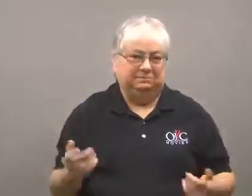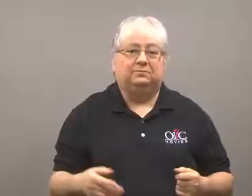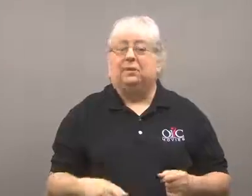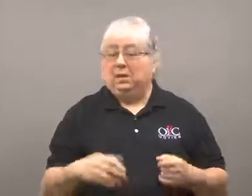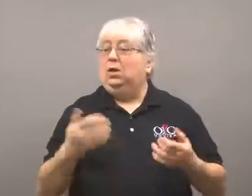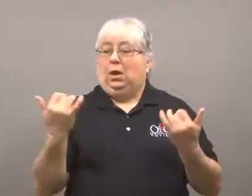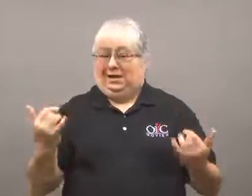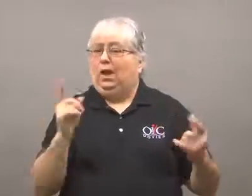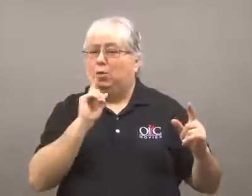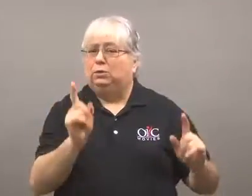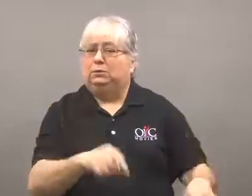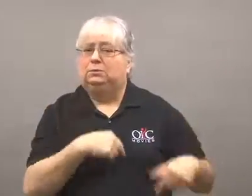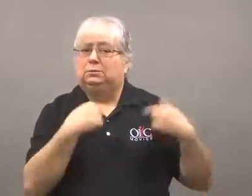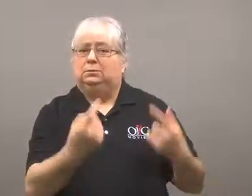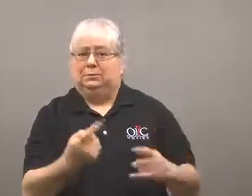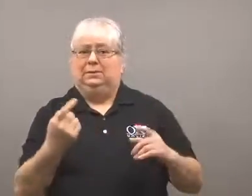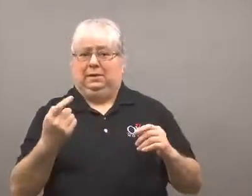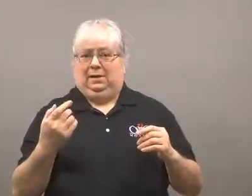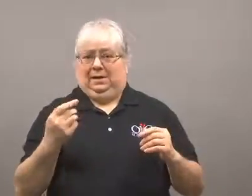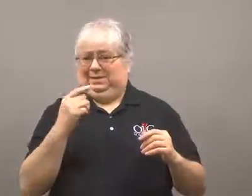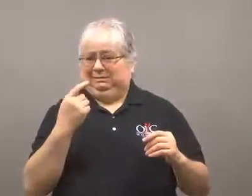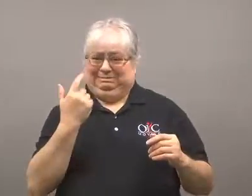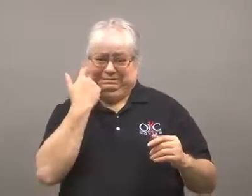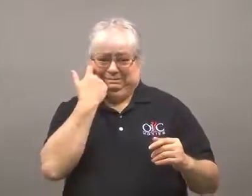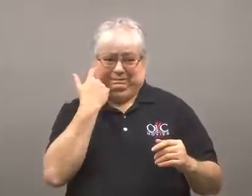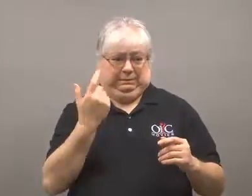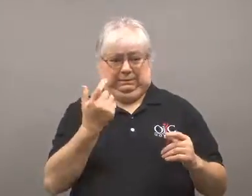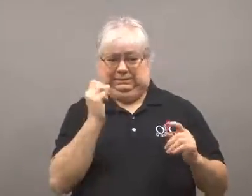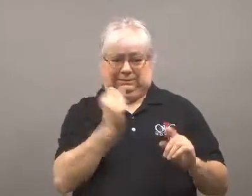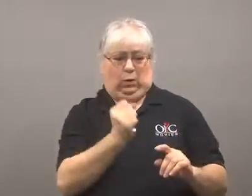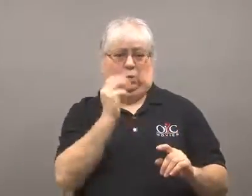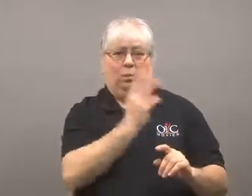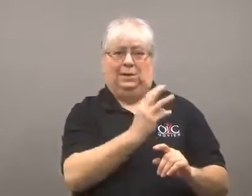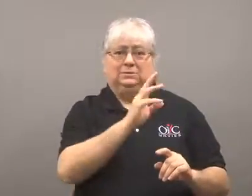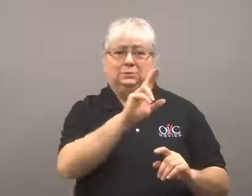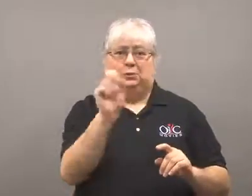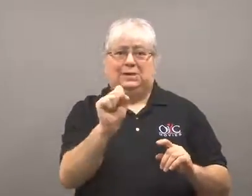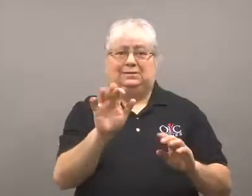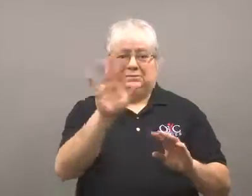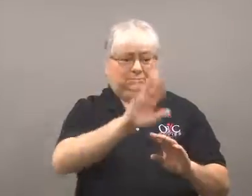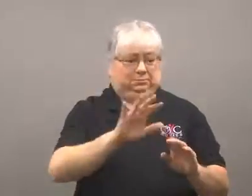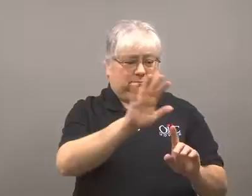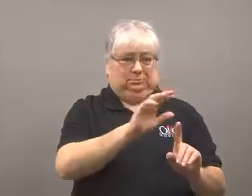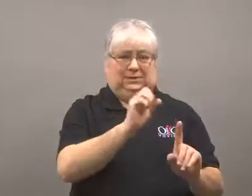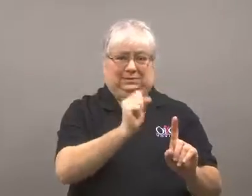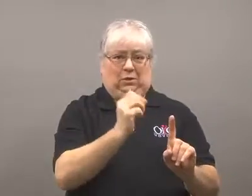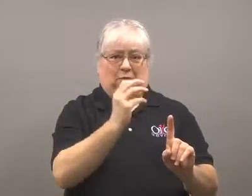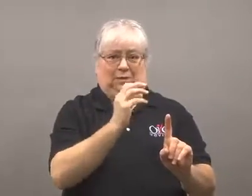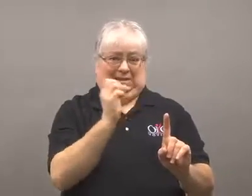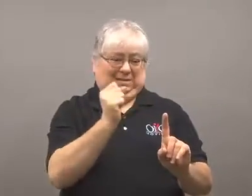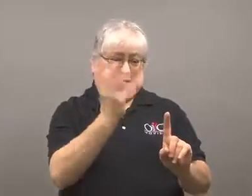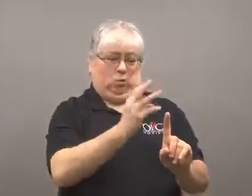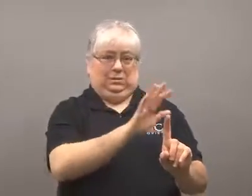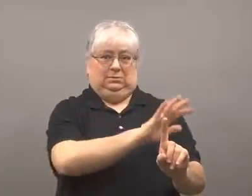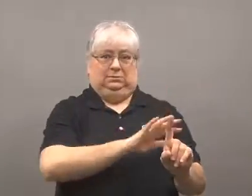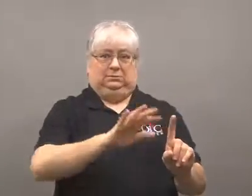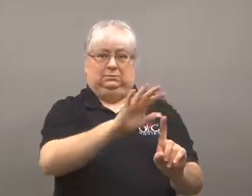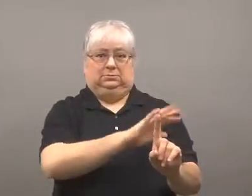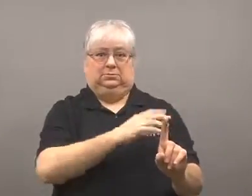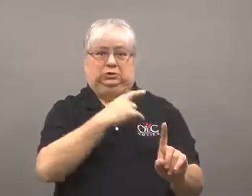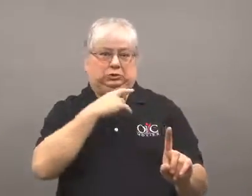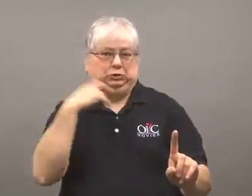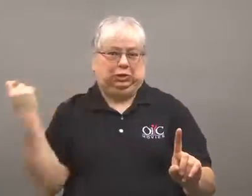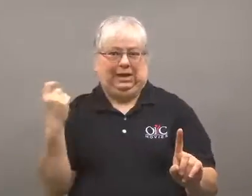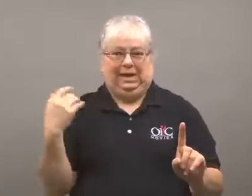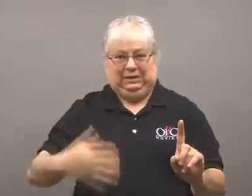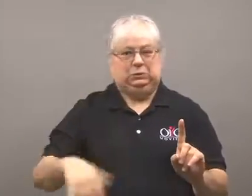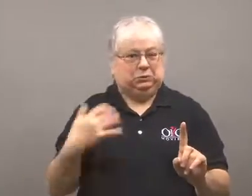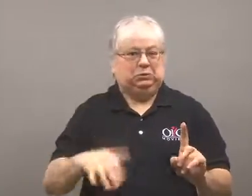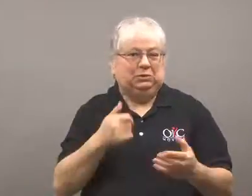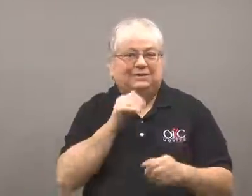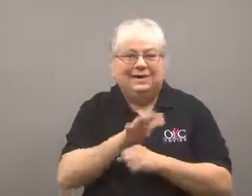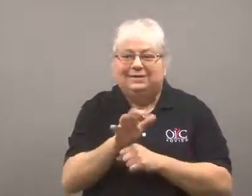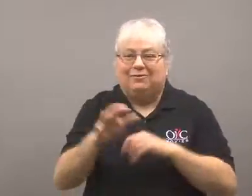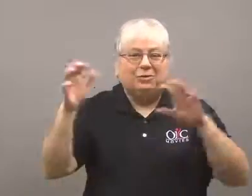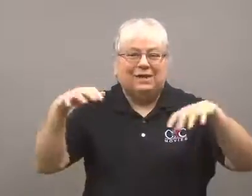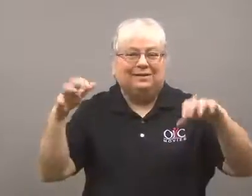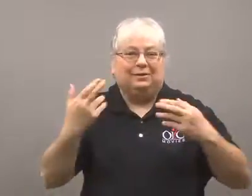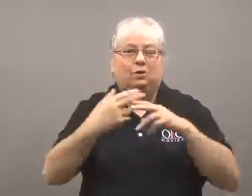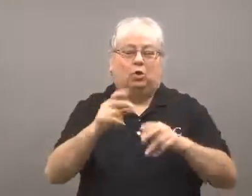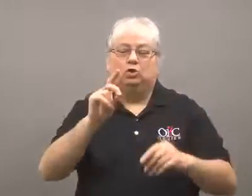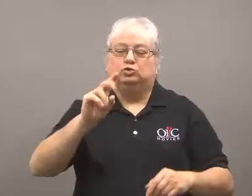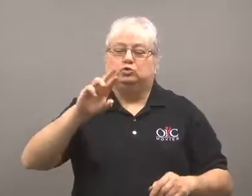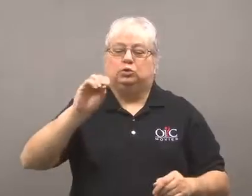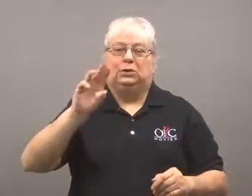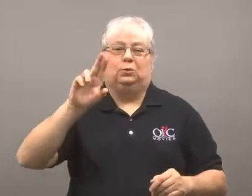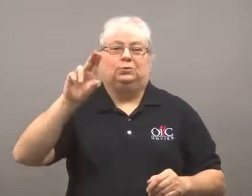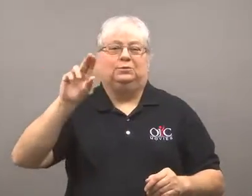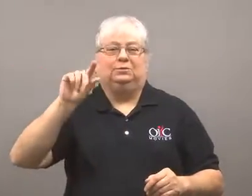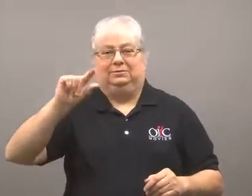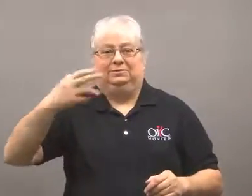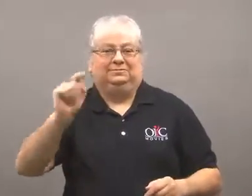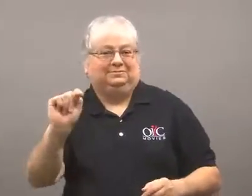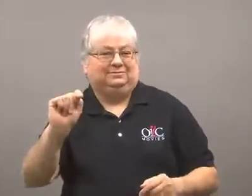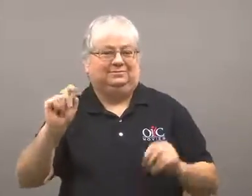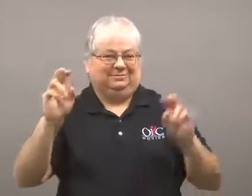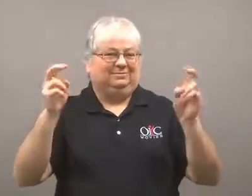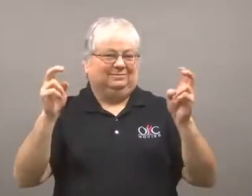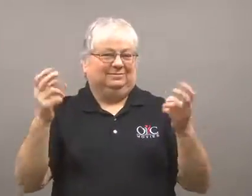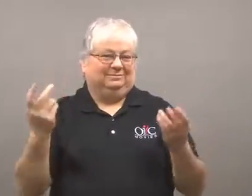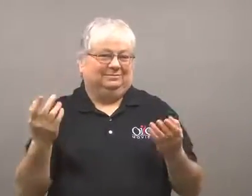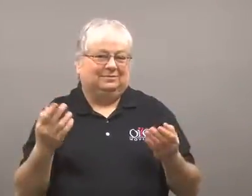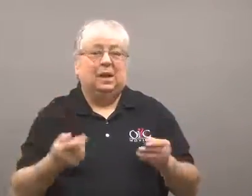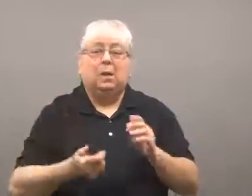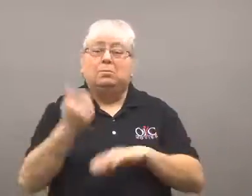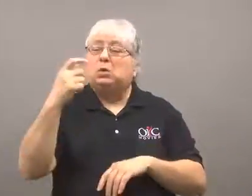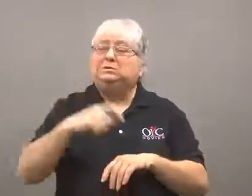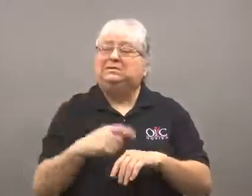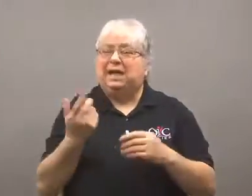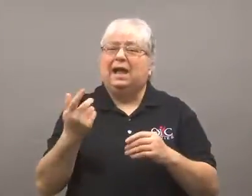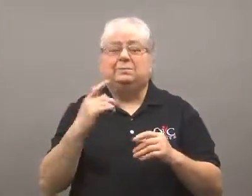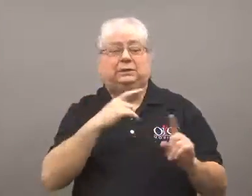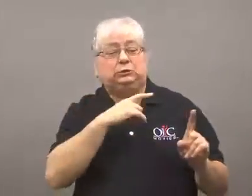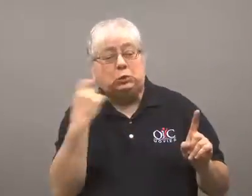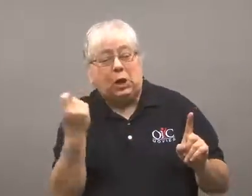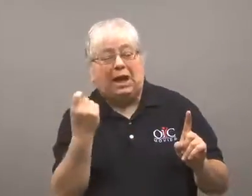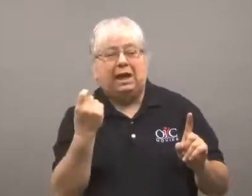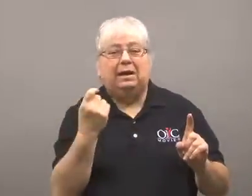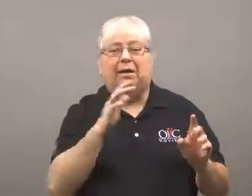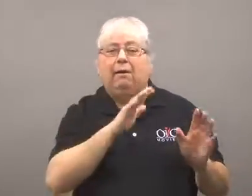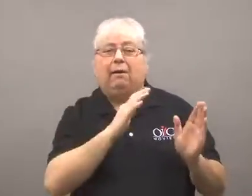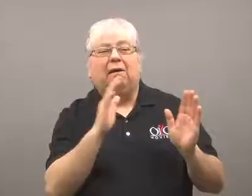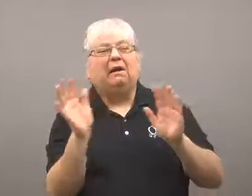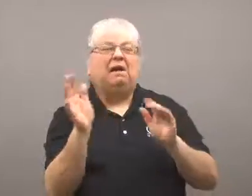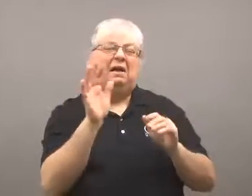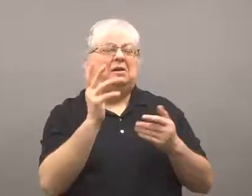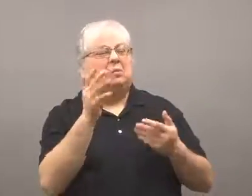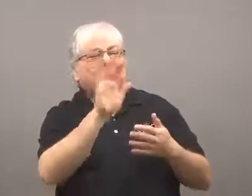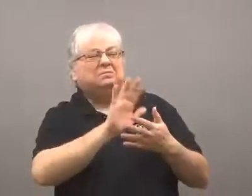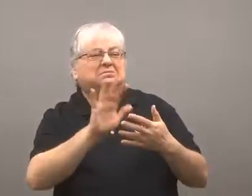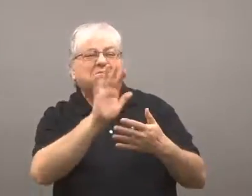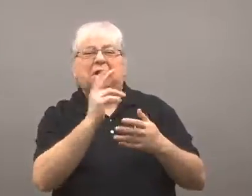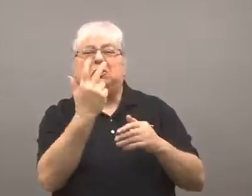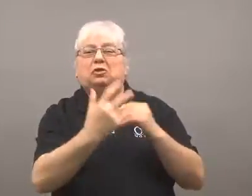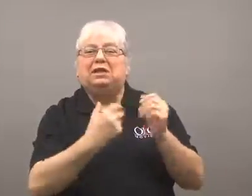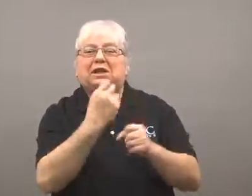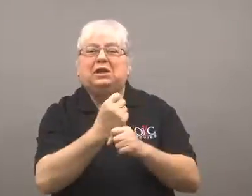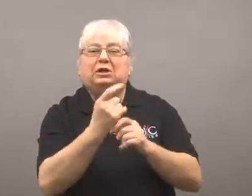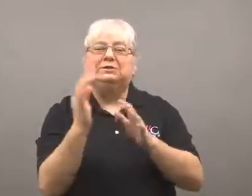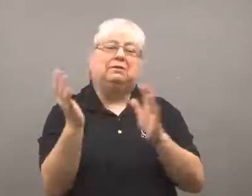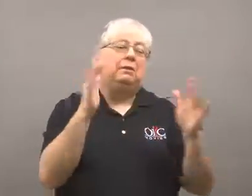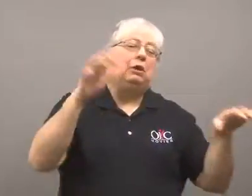In recent times, the American southwest has been suffering drought conditions.